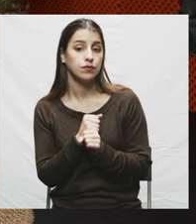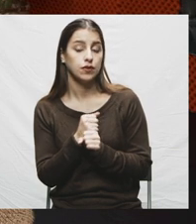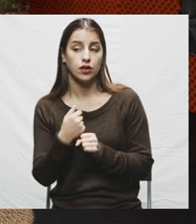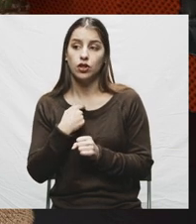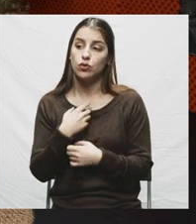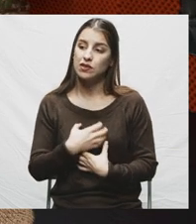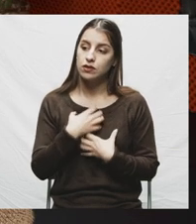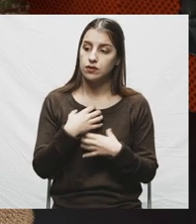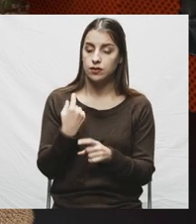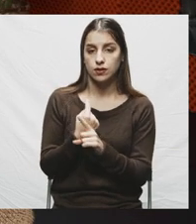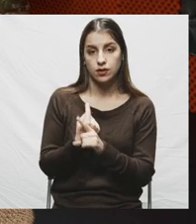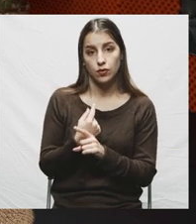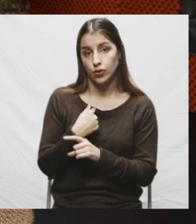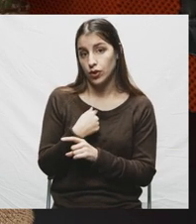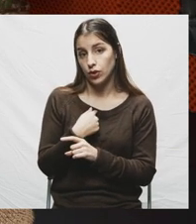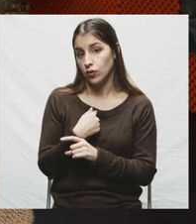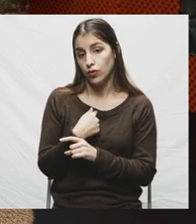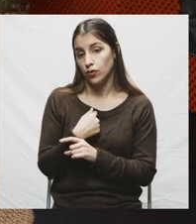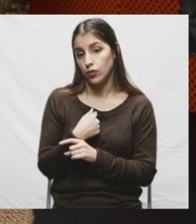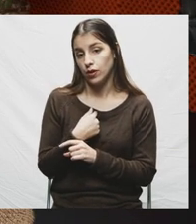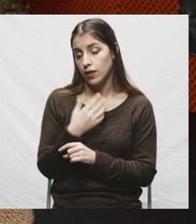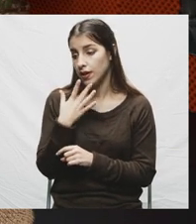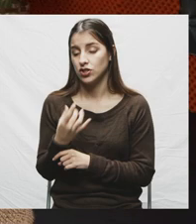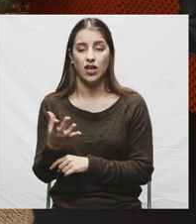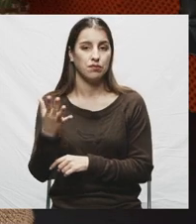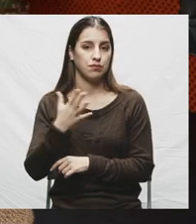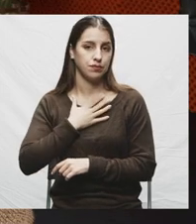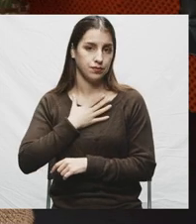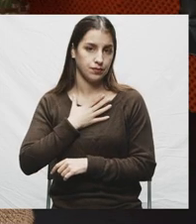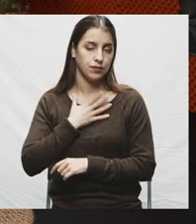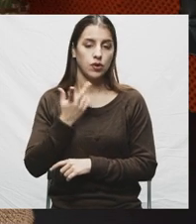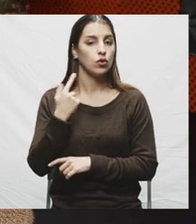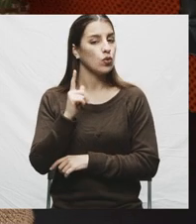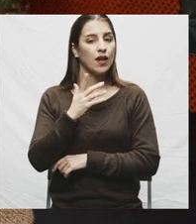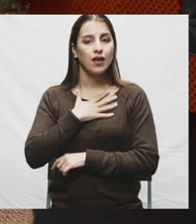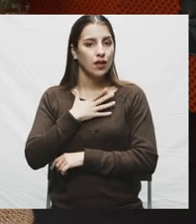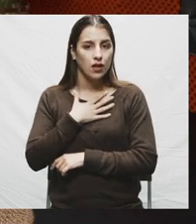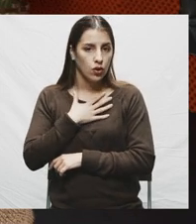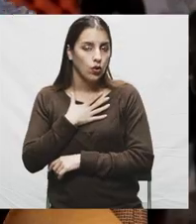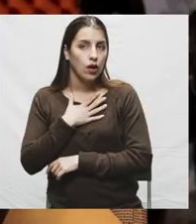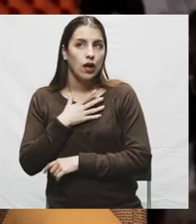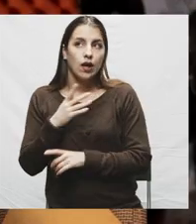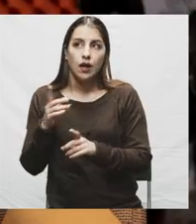I had this clear feeling, I was totally letting myself be... It wasn’t me...